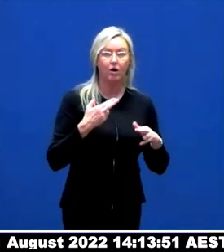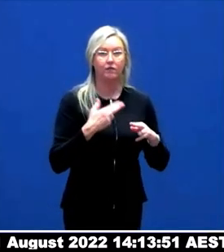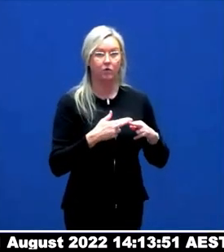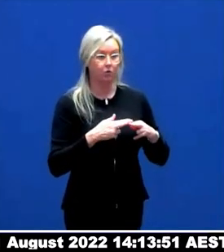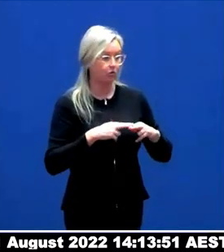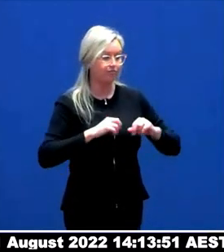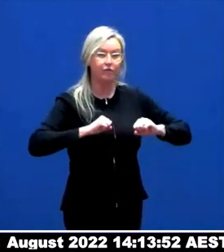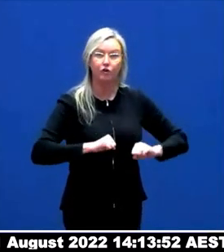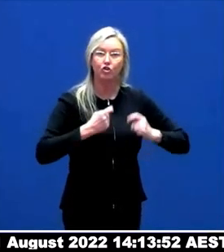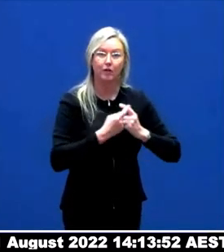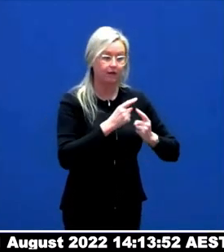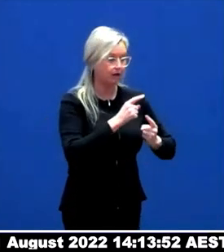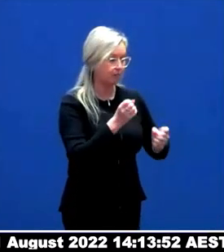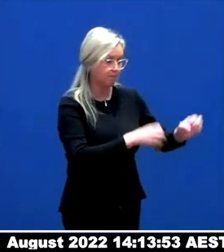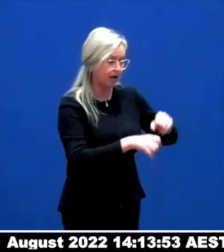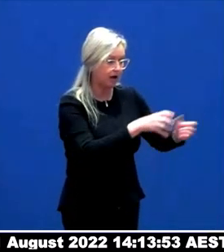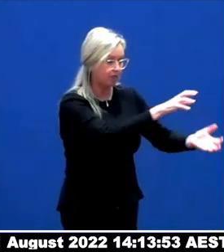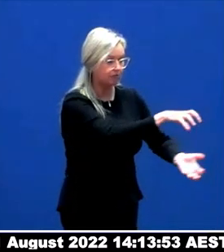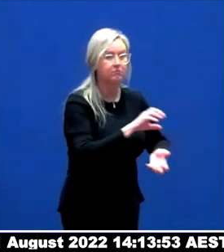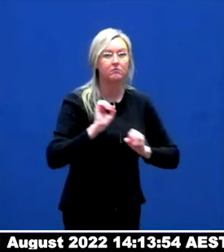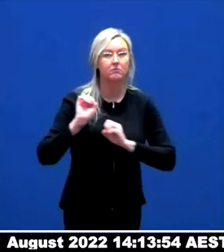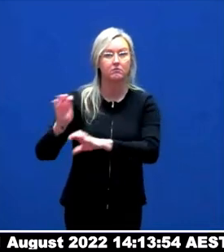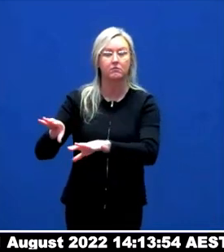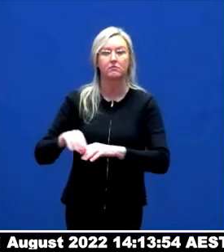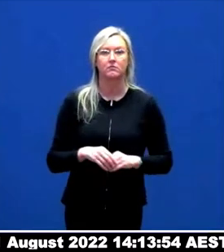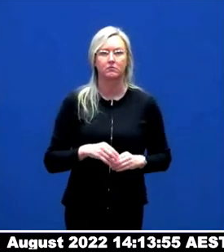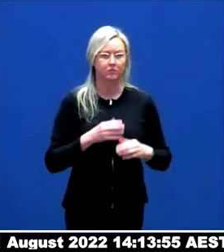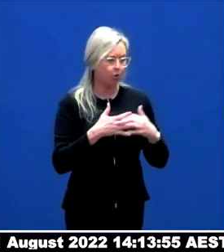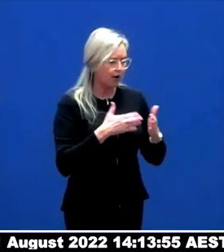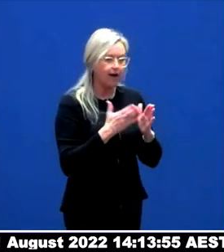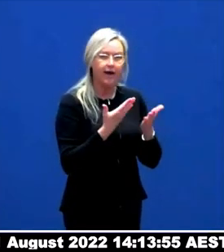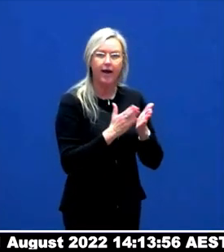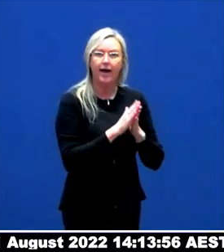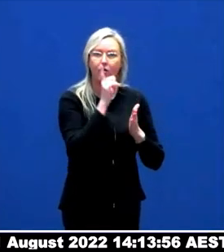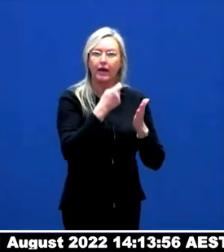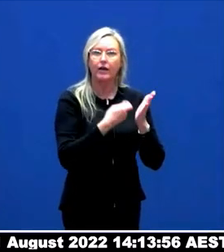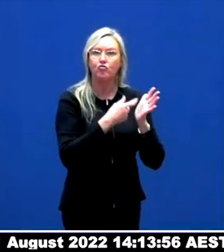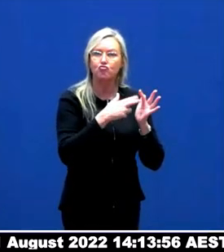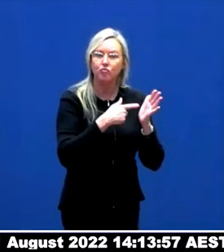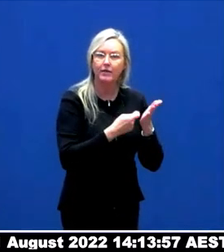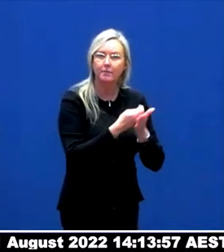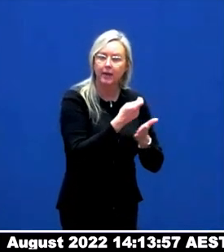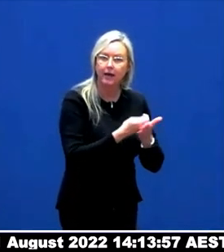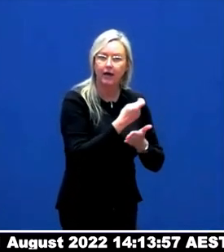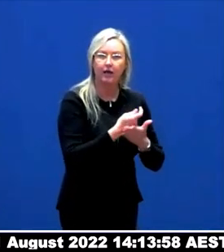yeah, work with them around how their rent will be paid, assist them with furnish - furniture, all that sorts of stuff.